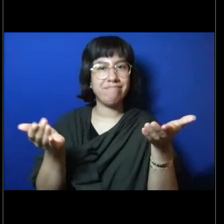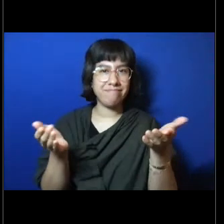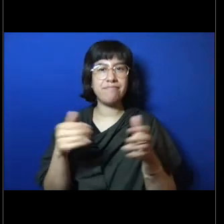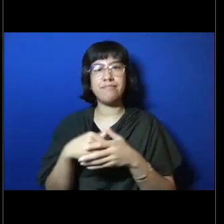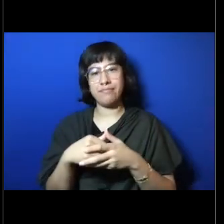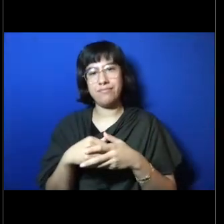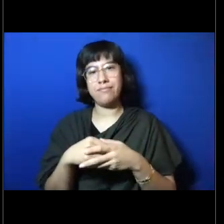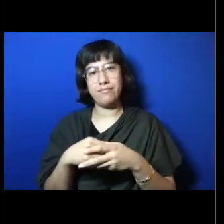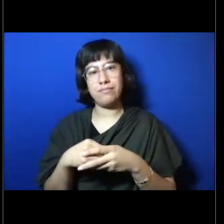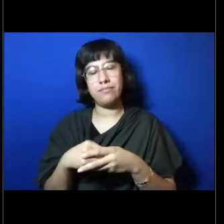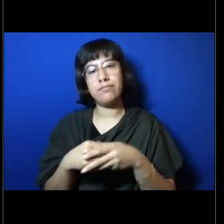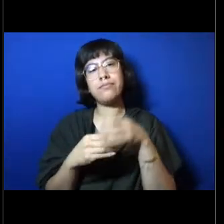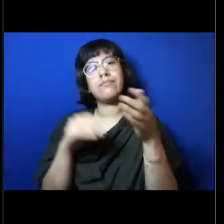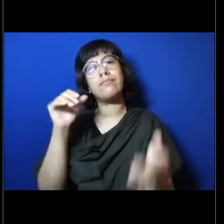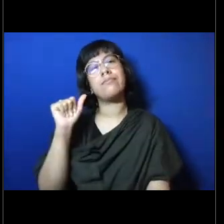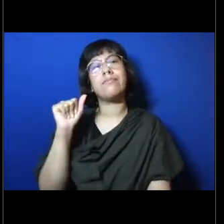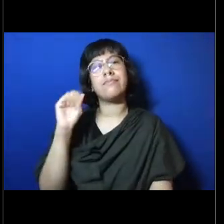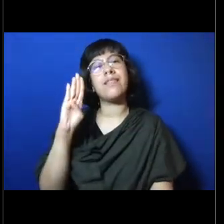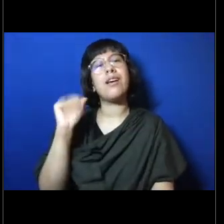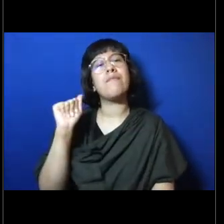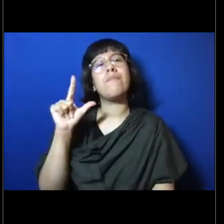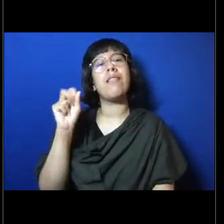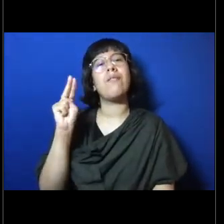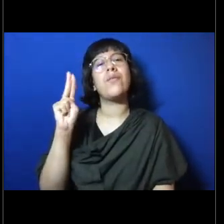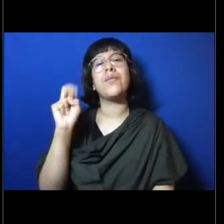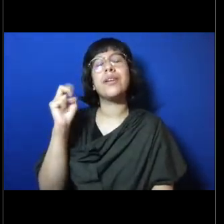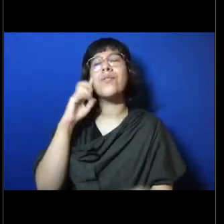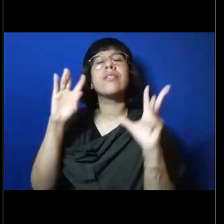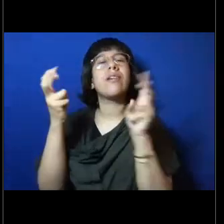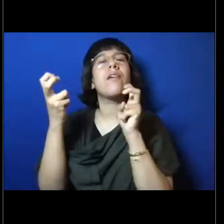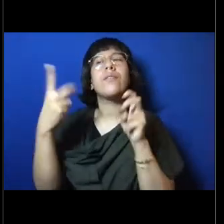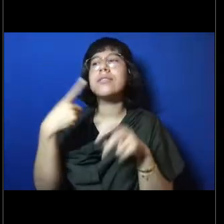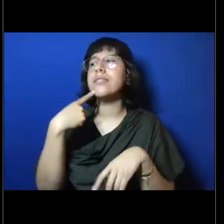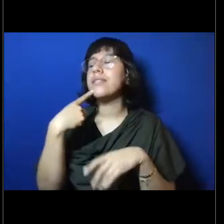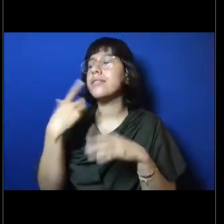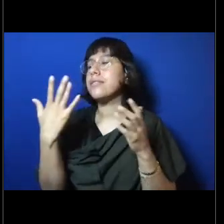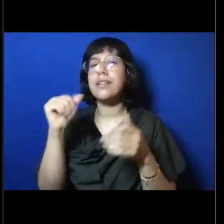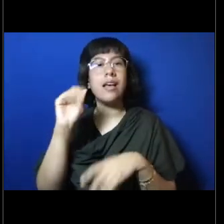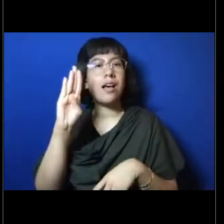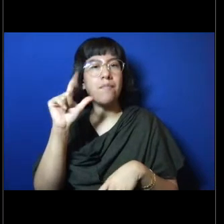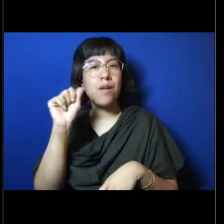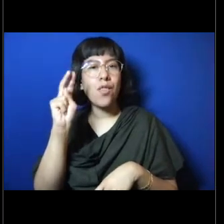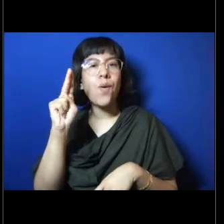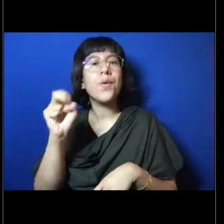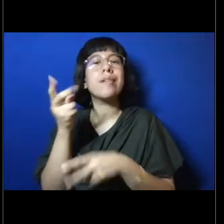And as the title of this talk said, abalone are kind of gardeners of the kelp forest